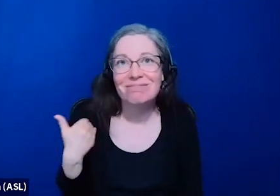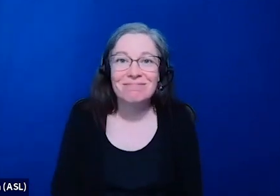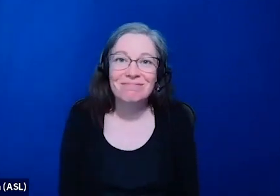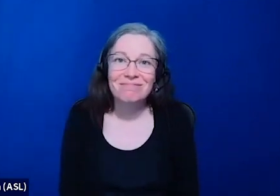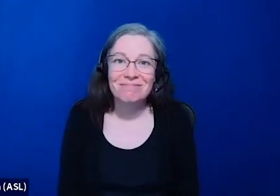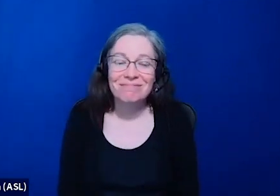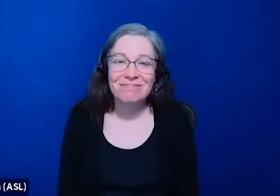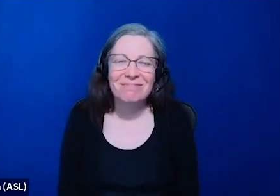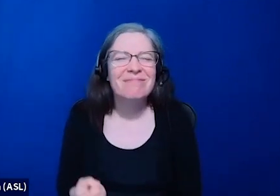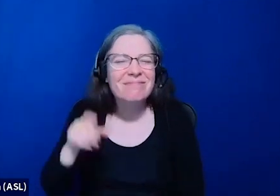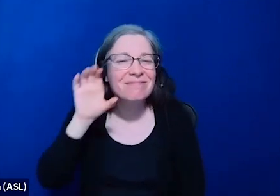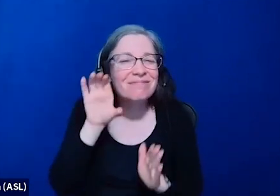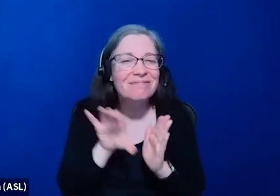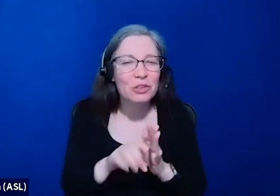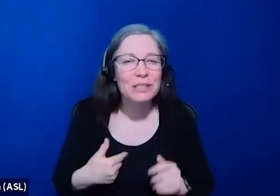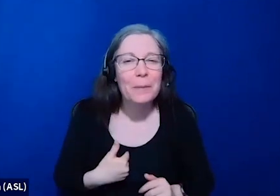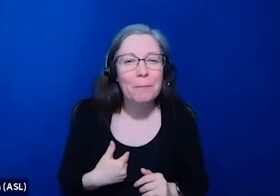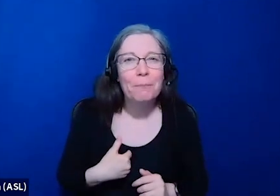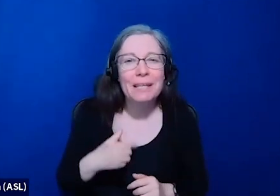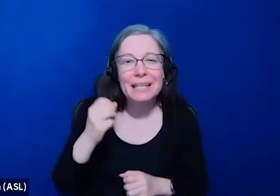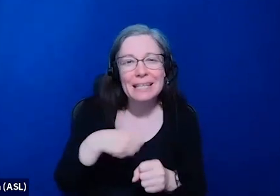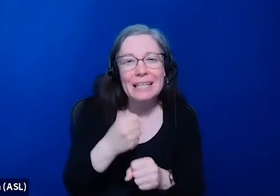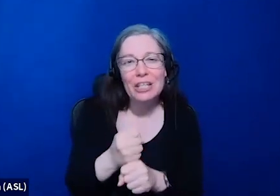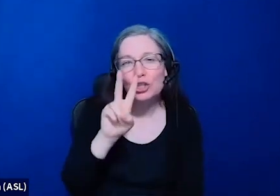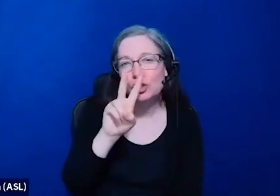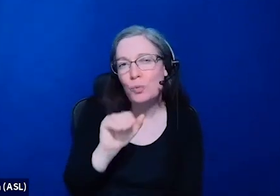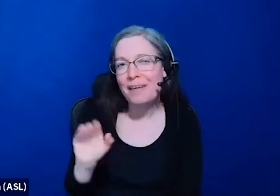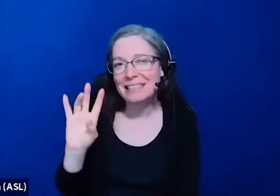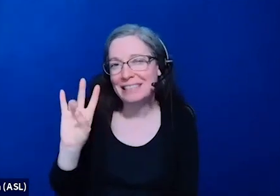Here is a photo of me in 2007 at the Kennedy Space Center.